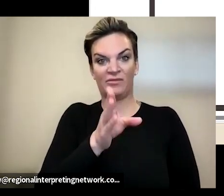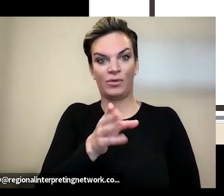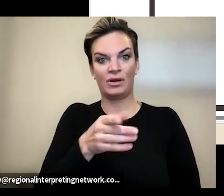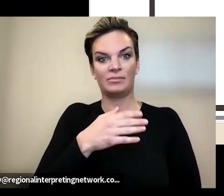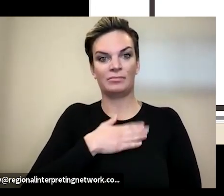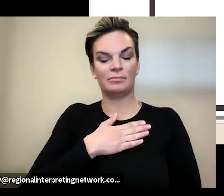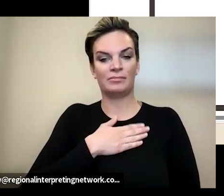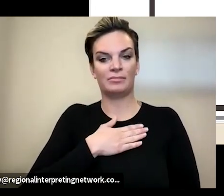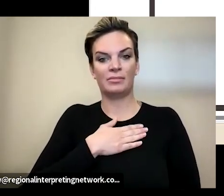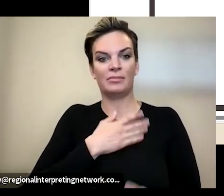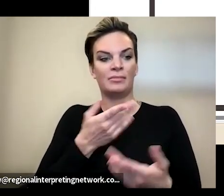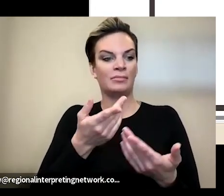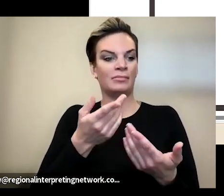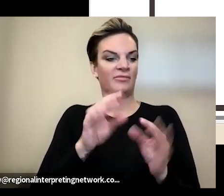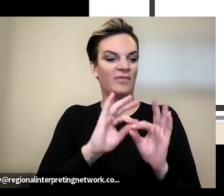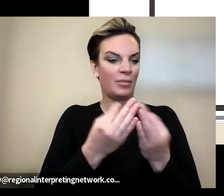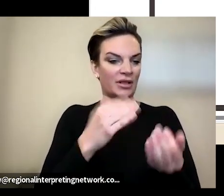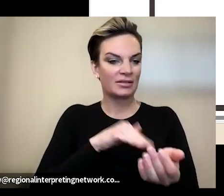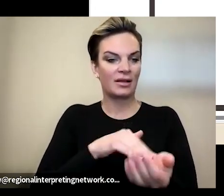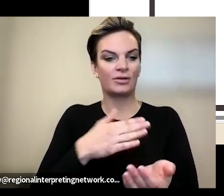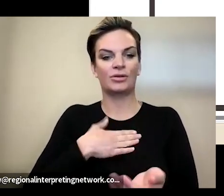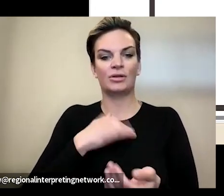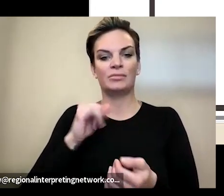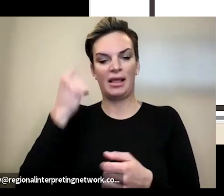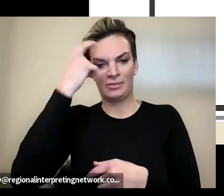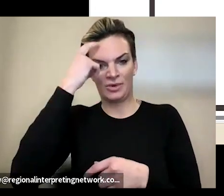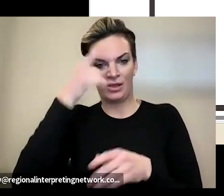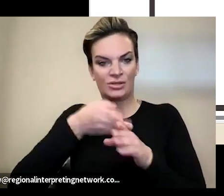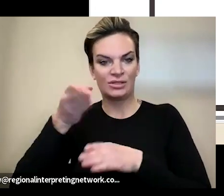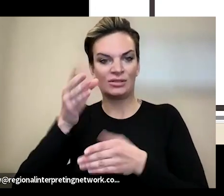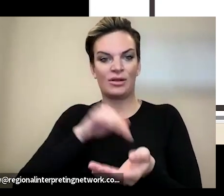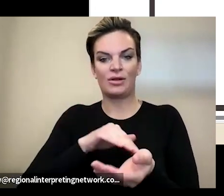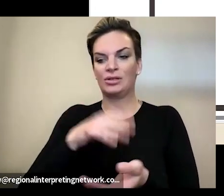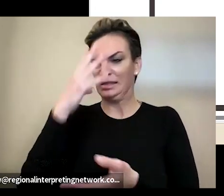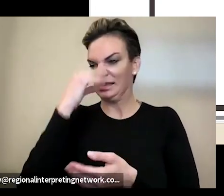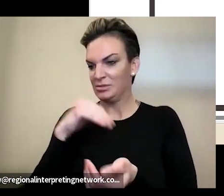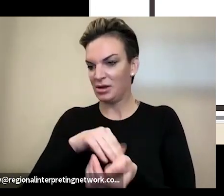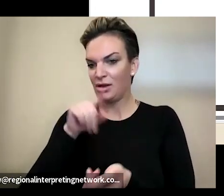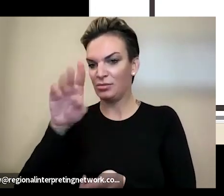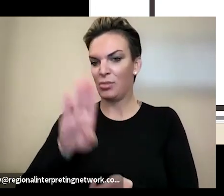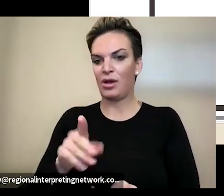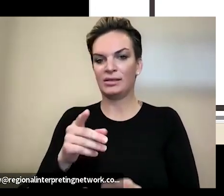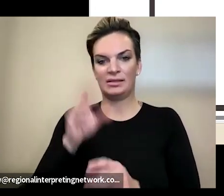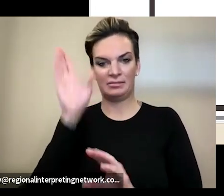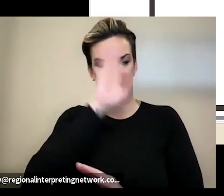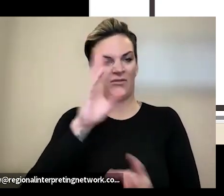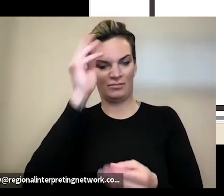primary my neurologist, the sleep doctors in Boston, did not talk to me about but if I hadn't said "Can